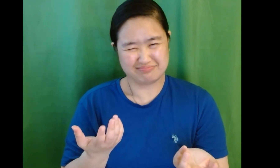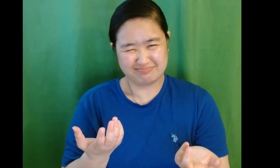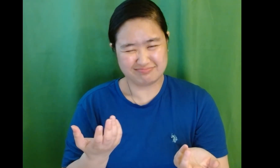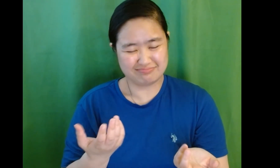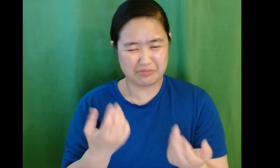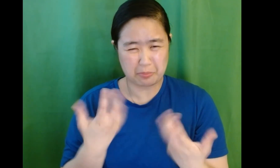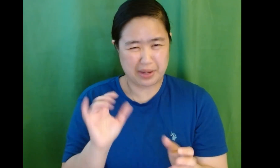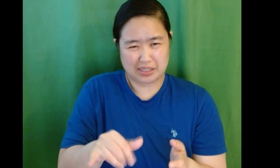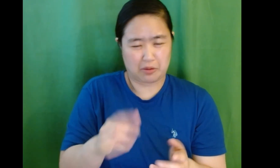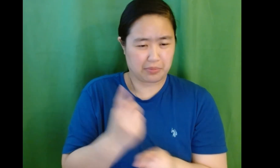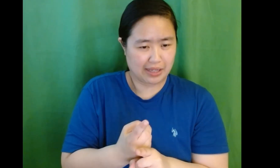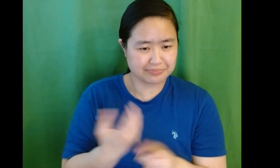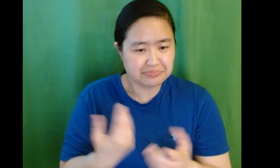We wouldn’t want it, right?